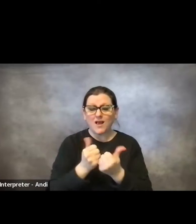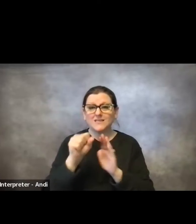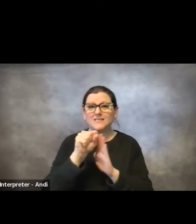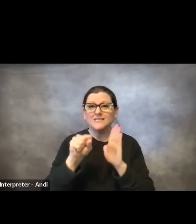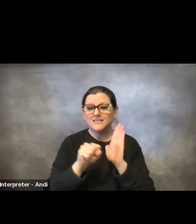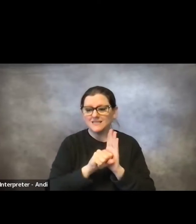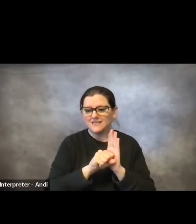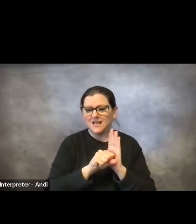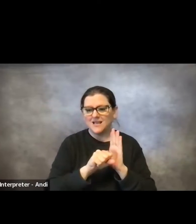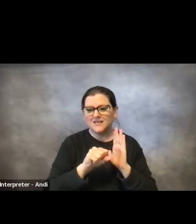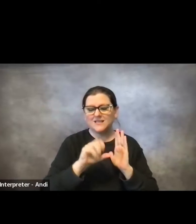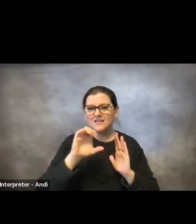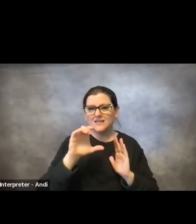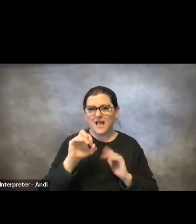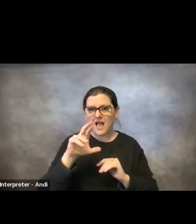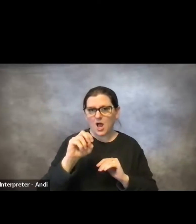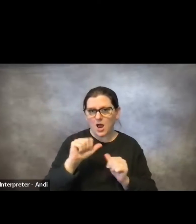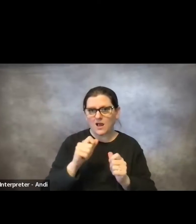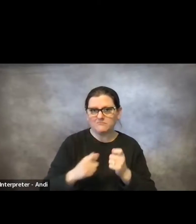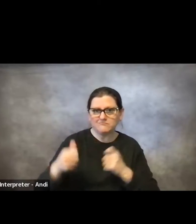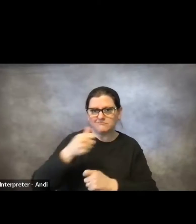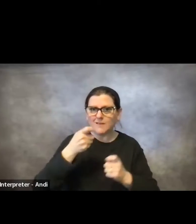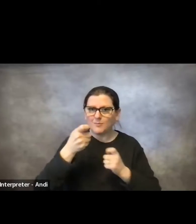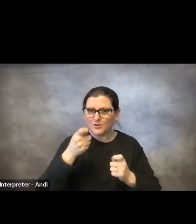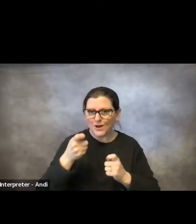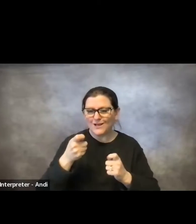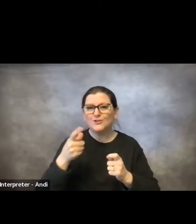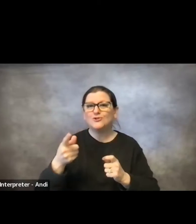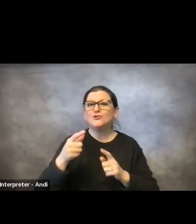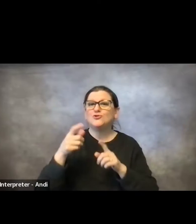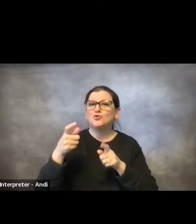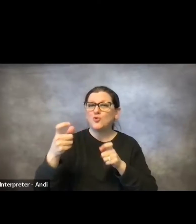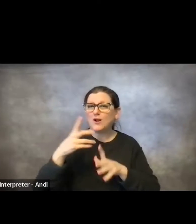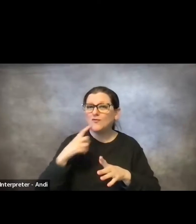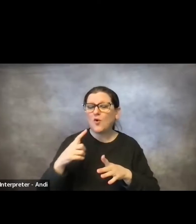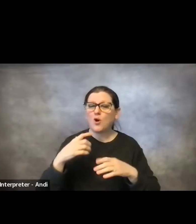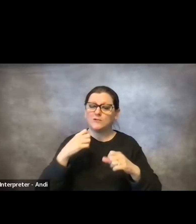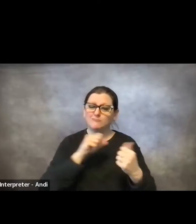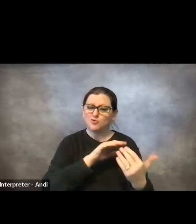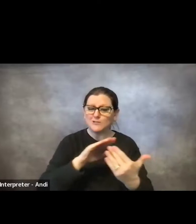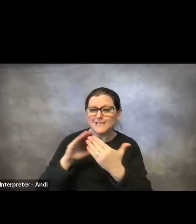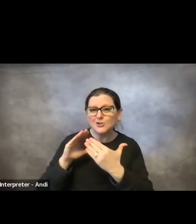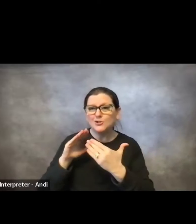Administrators. She serves as Director of Strategic Partnerships and Policies, Ms. Zaida Ricker.